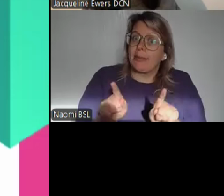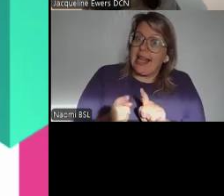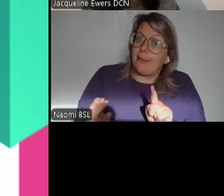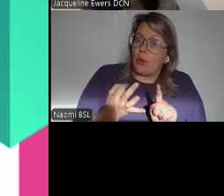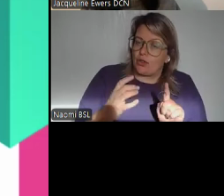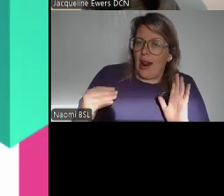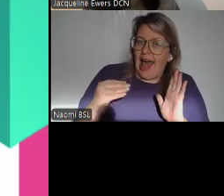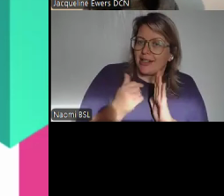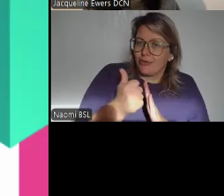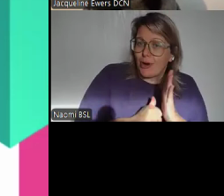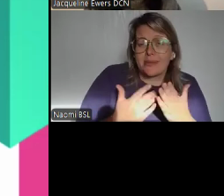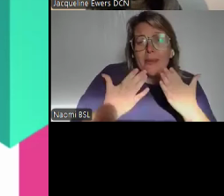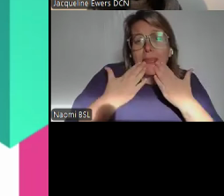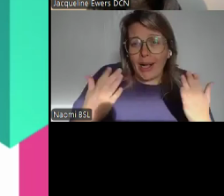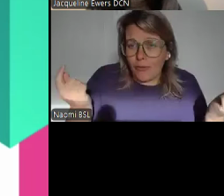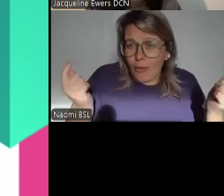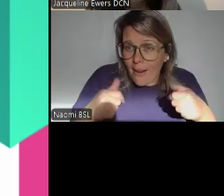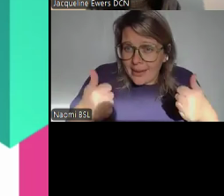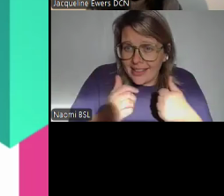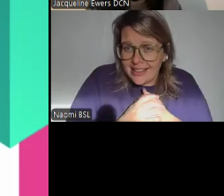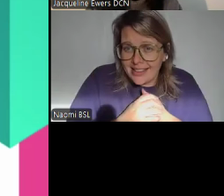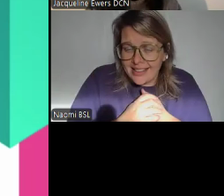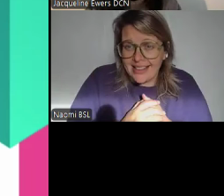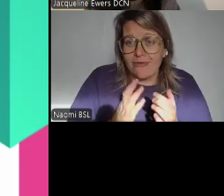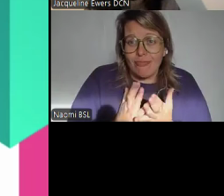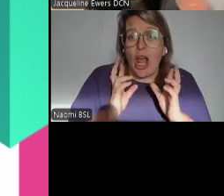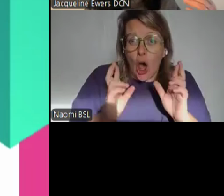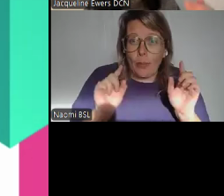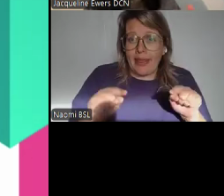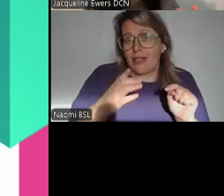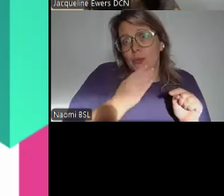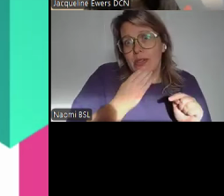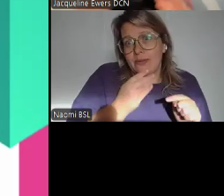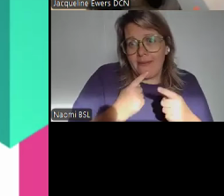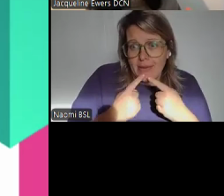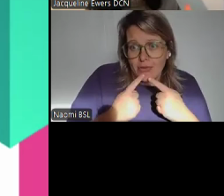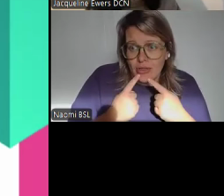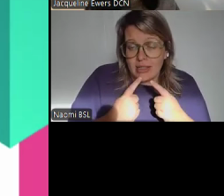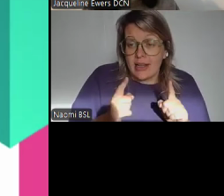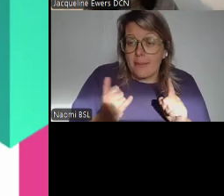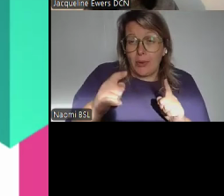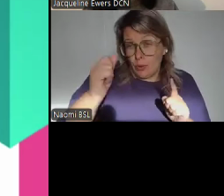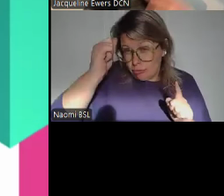Thank you very much for attending, and I hope it's been useful and made-- even if you're very experienced at email,